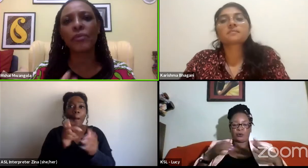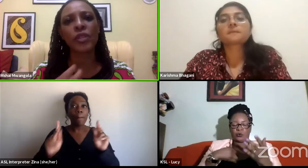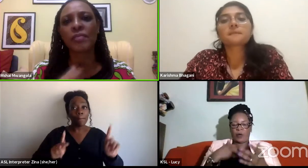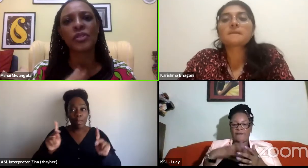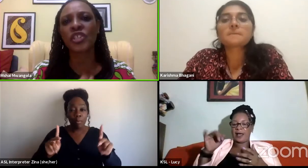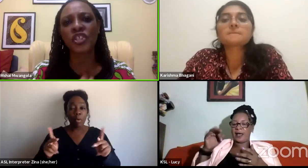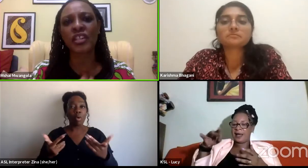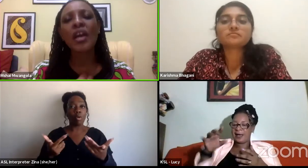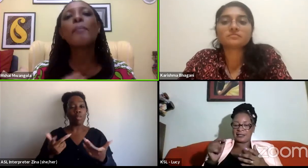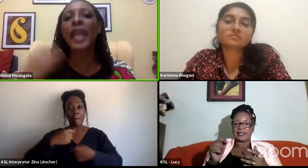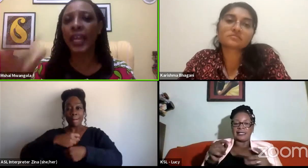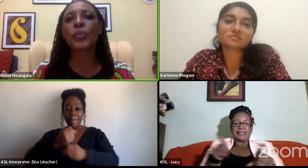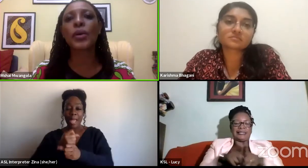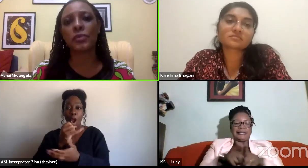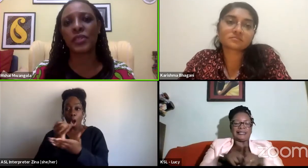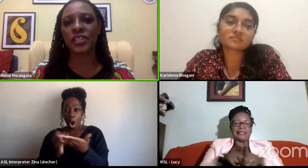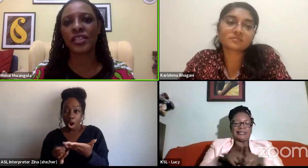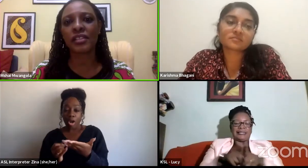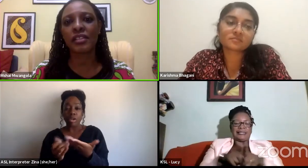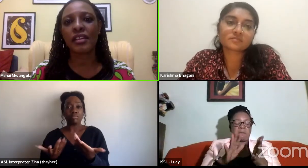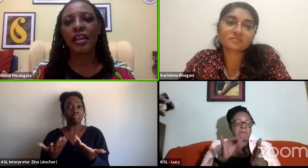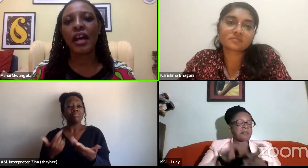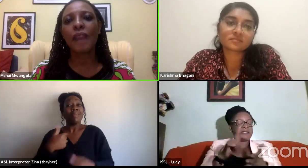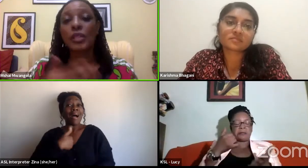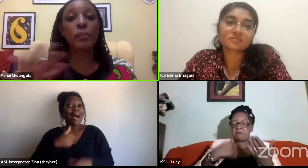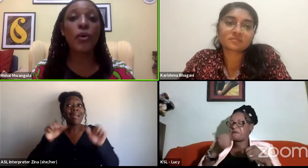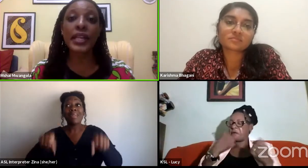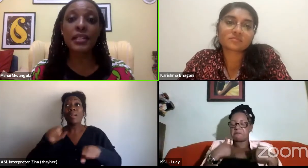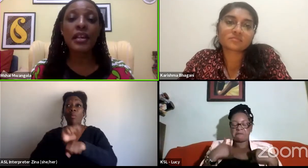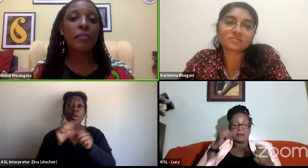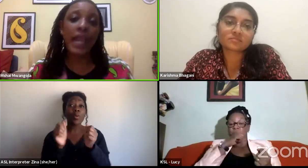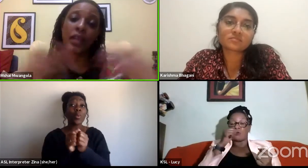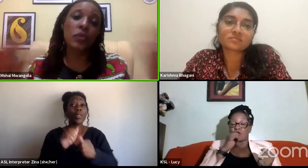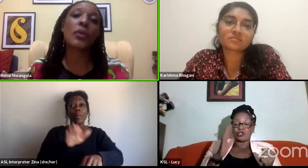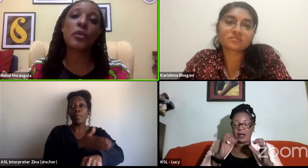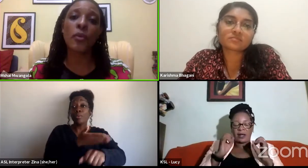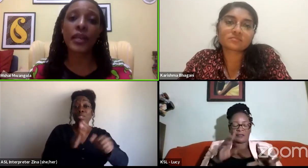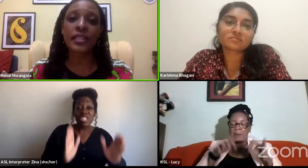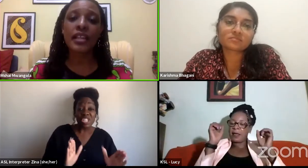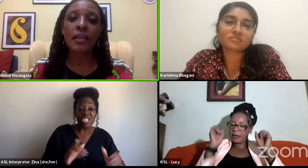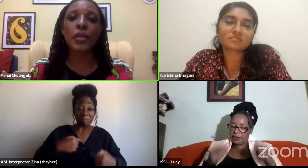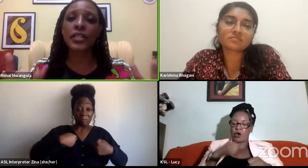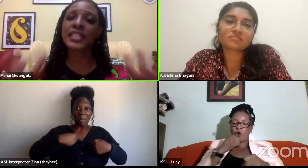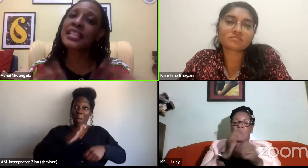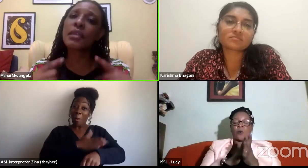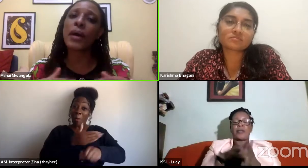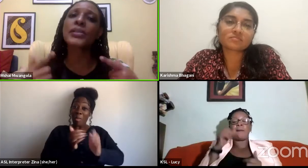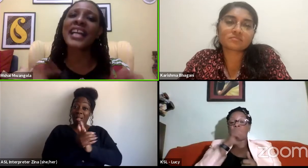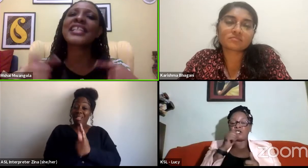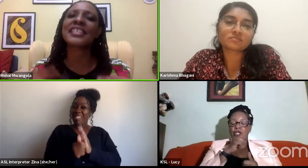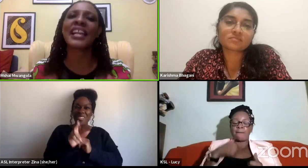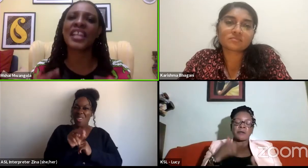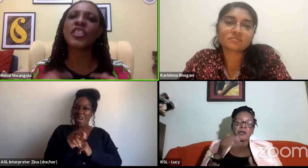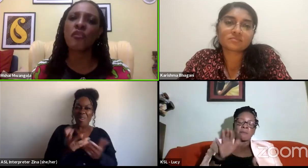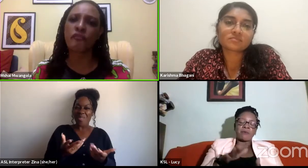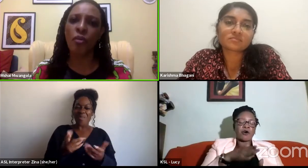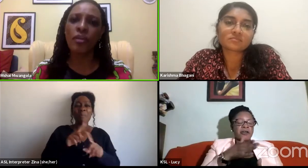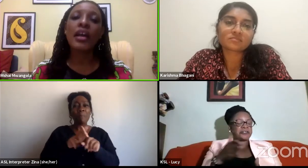I'm not a musician, but I can work with musicians. I'm not a poet, but I can work with poets because it is about understanding the form